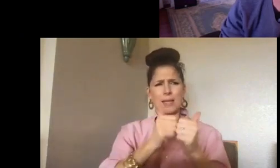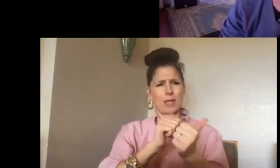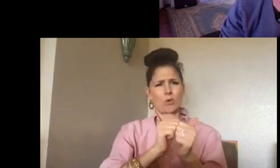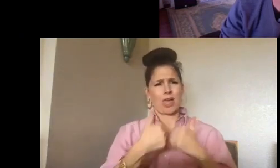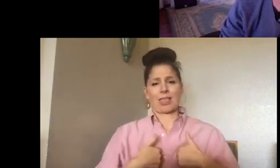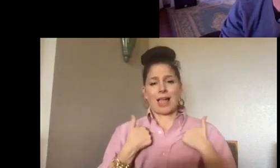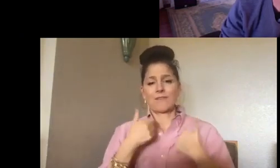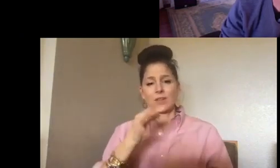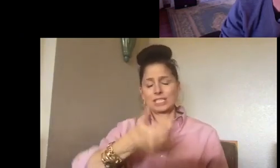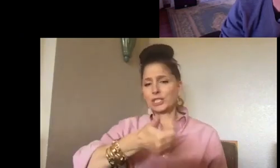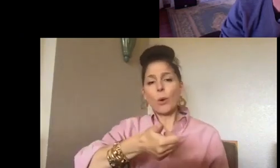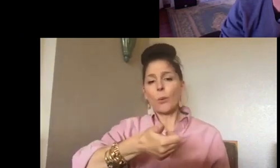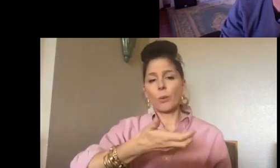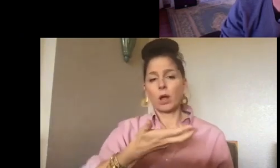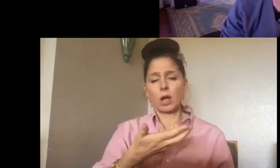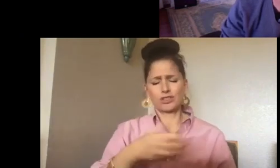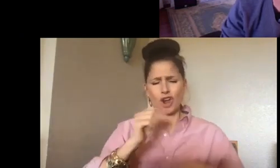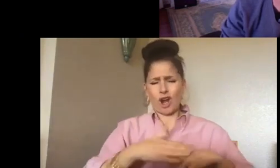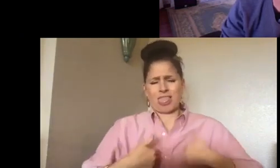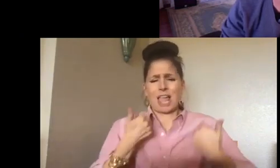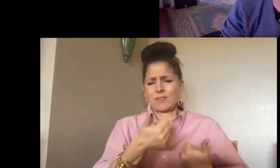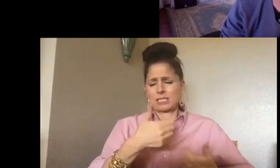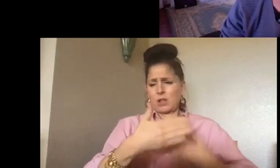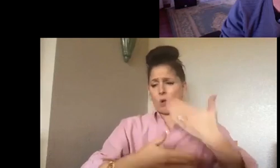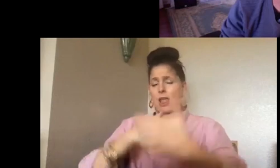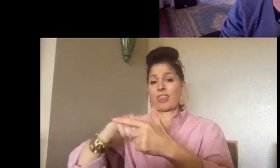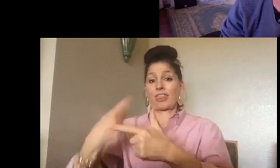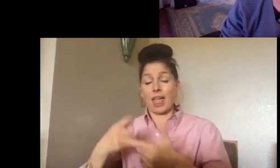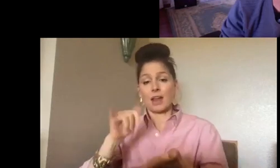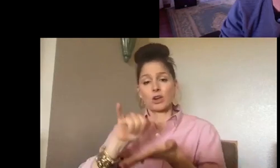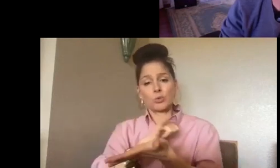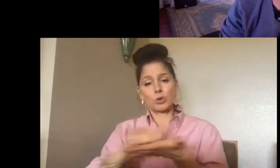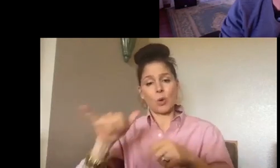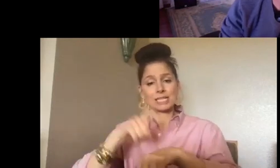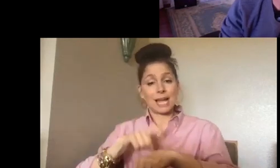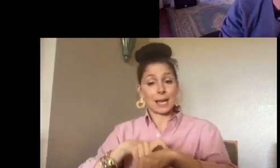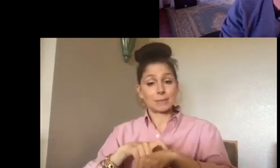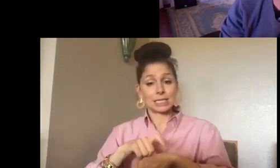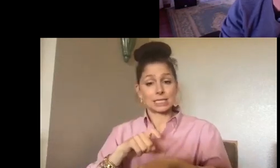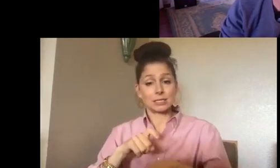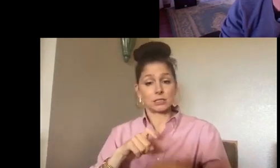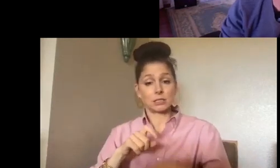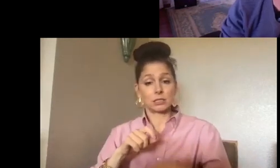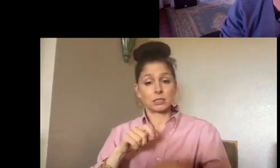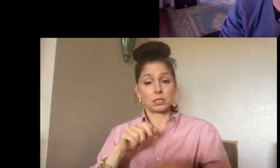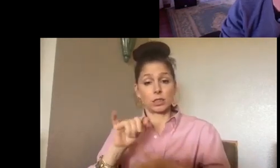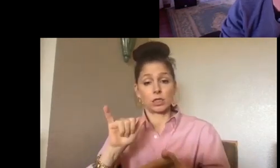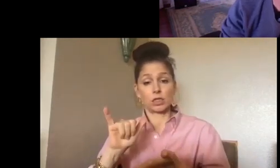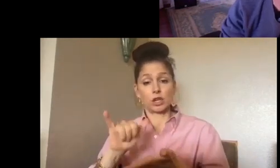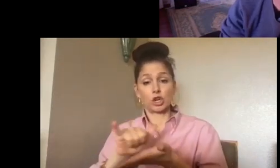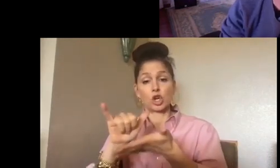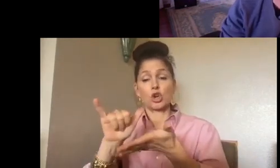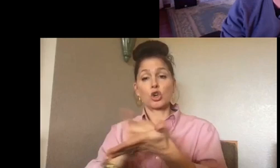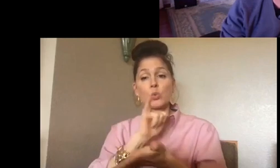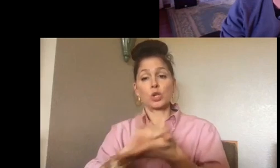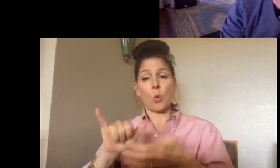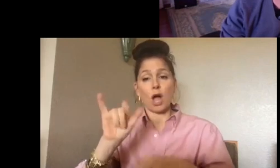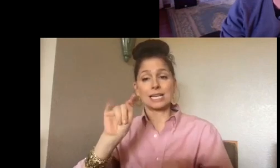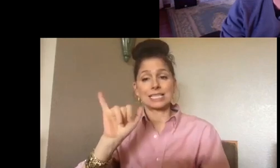it became, it got out there, and so the New York Times, the New York Times,